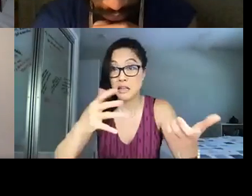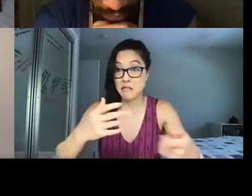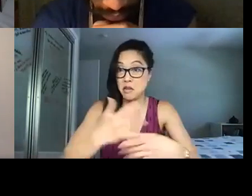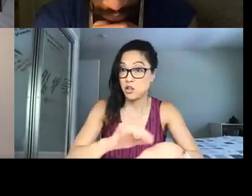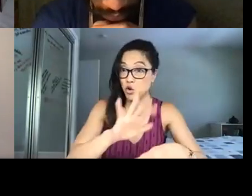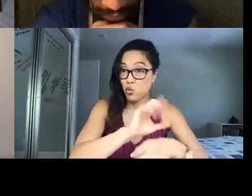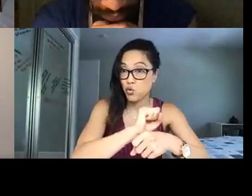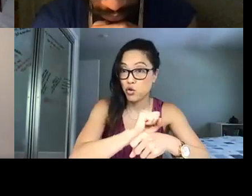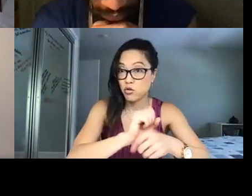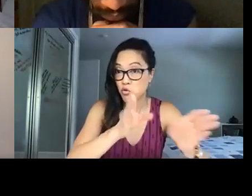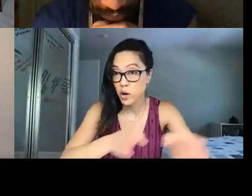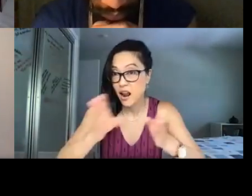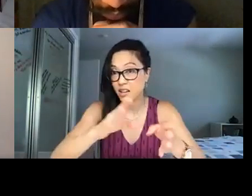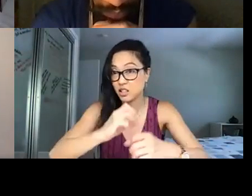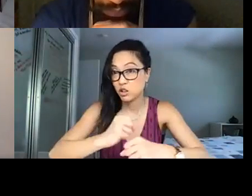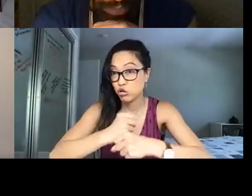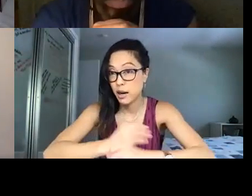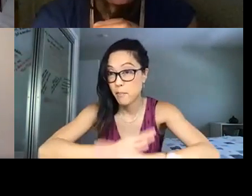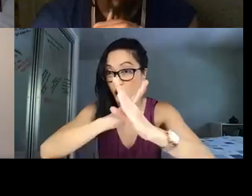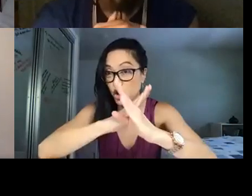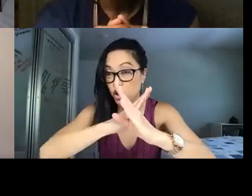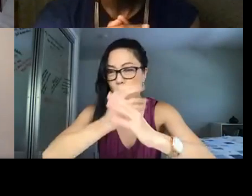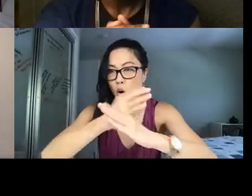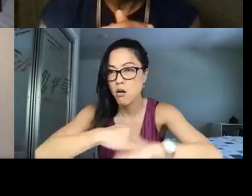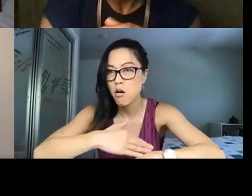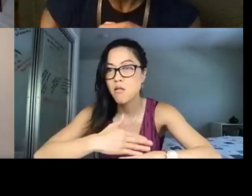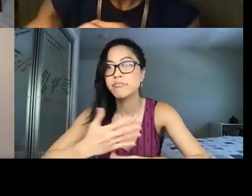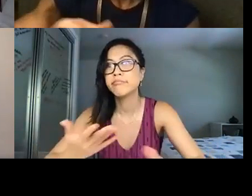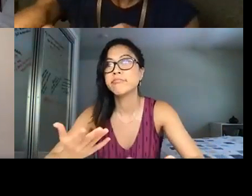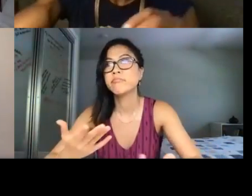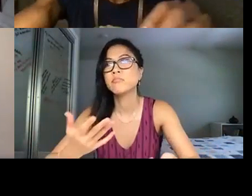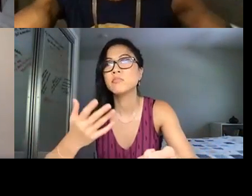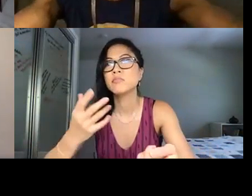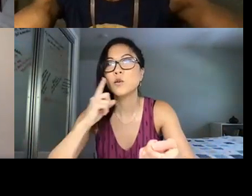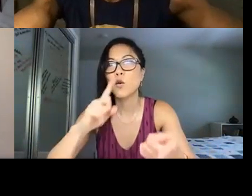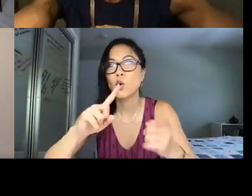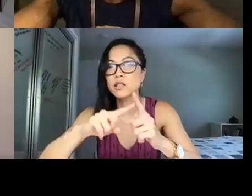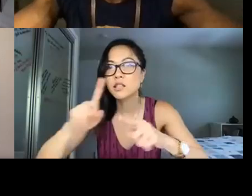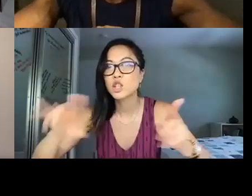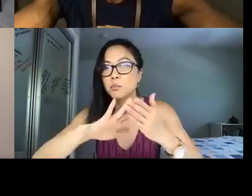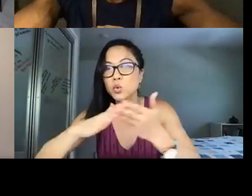don't think our field has crumbled our access has crumbled. Institutions are trying to climb out of this just without us.